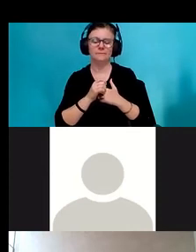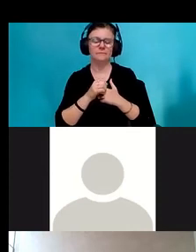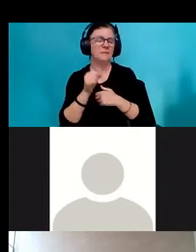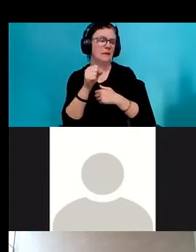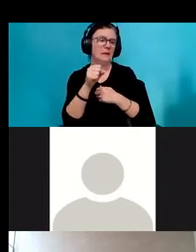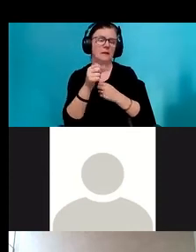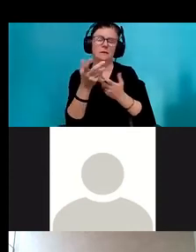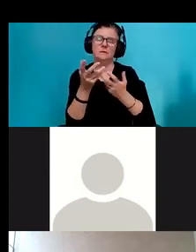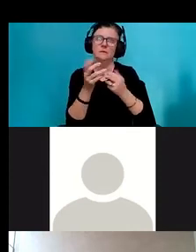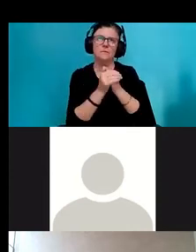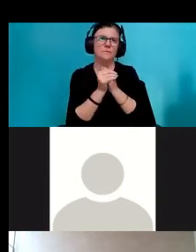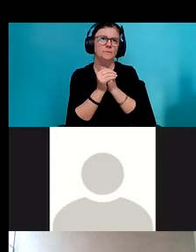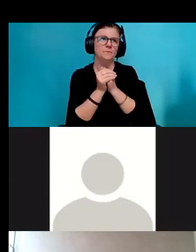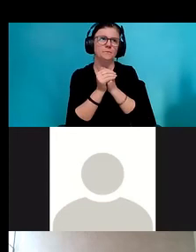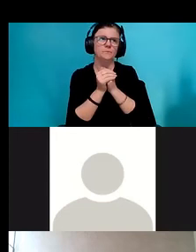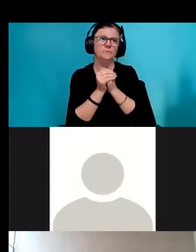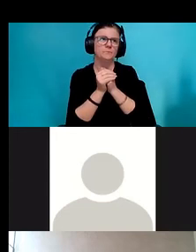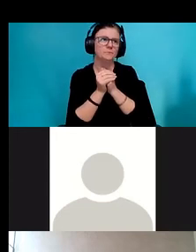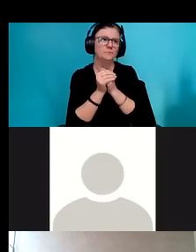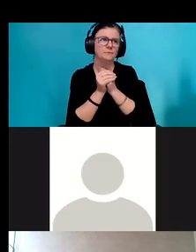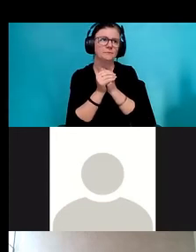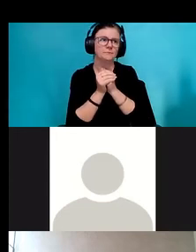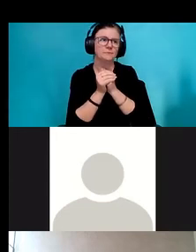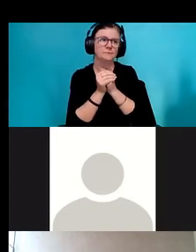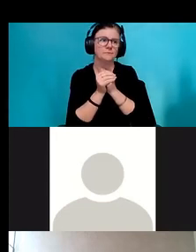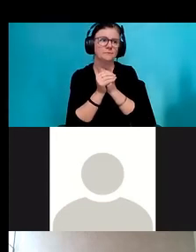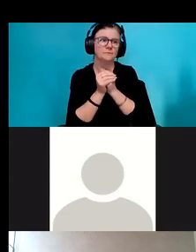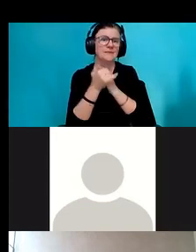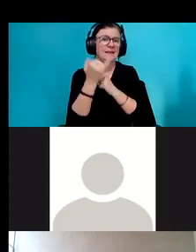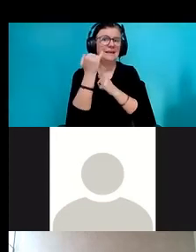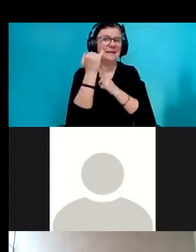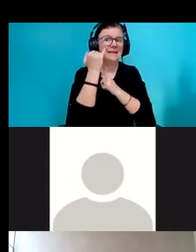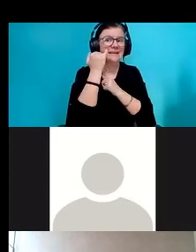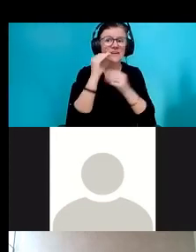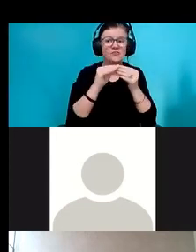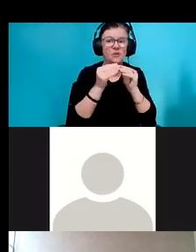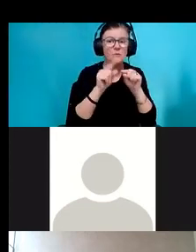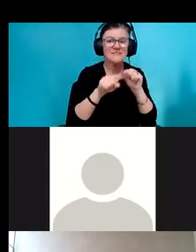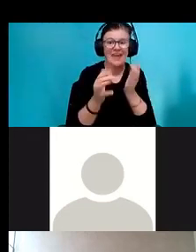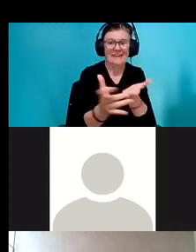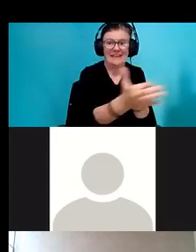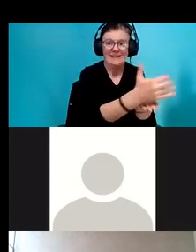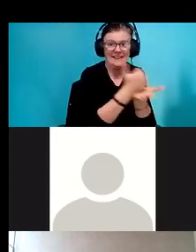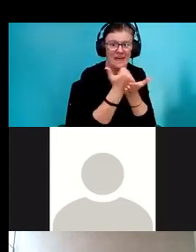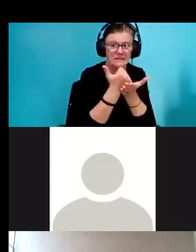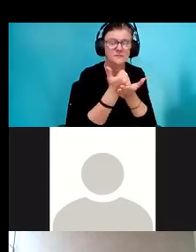or conveying anything you are unable to collect for the report due to COVID-19.